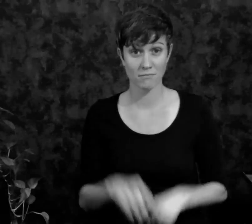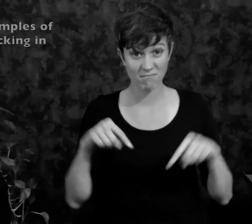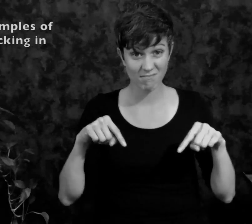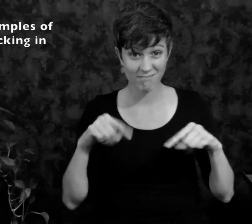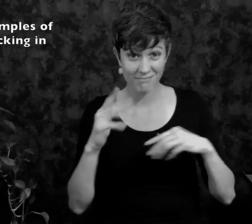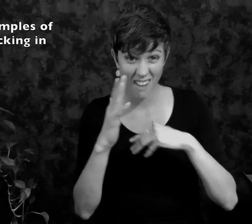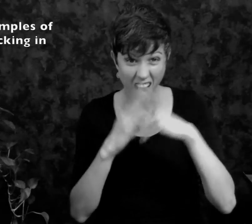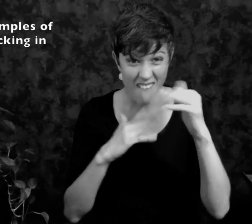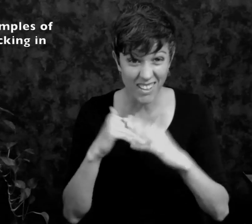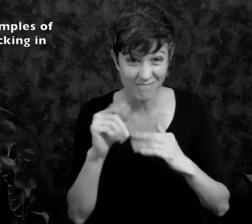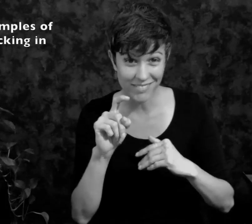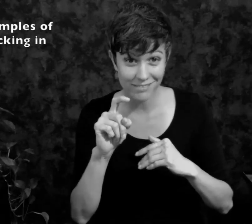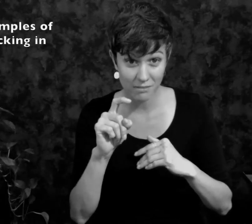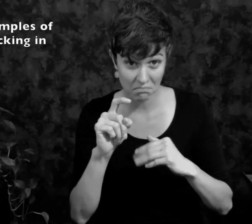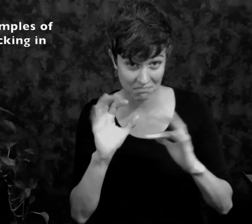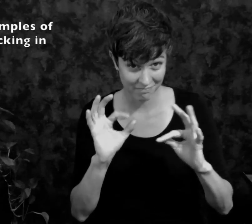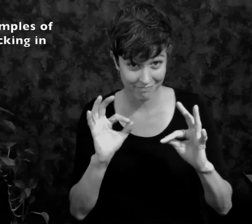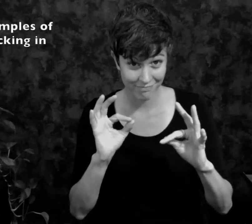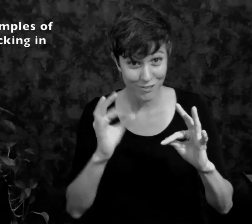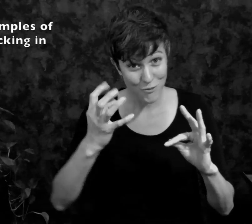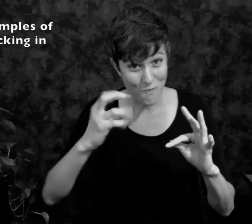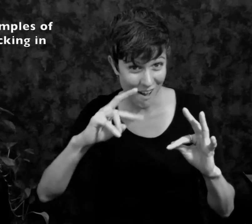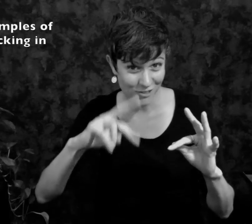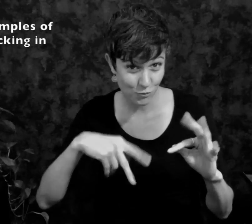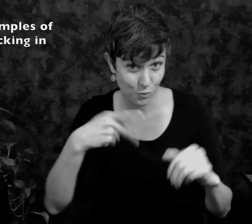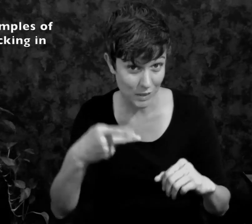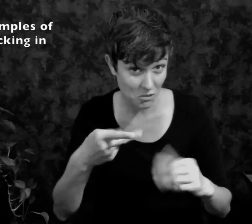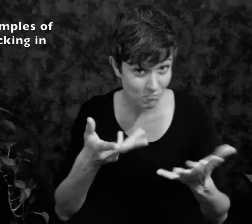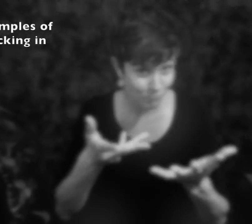Is this position comfortable? Do you want to switch?